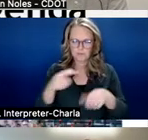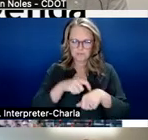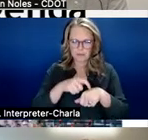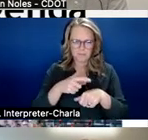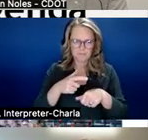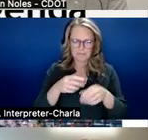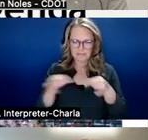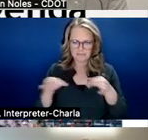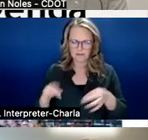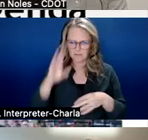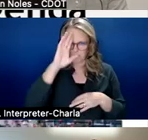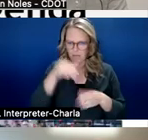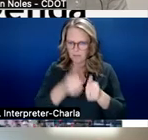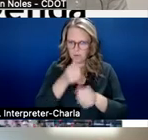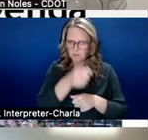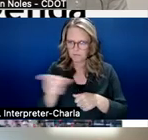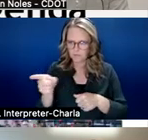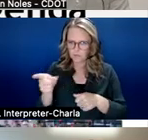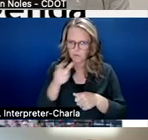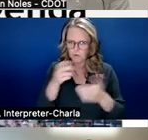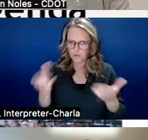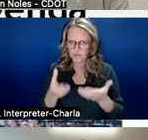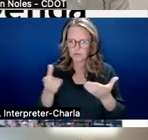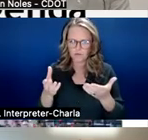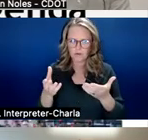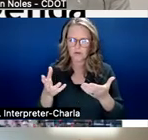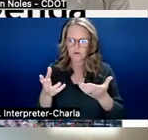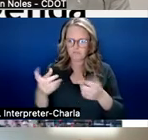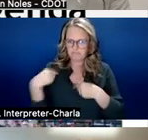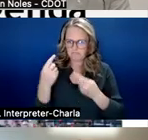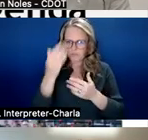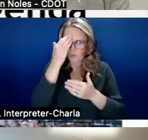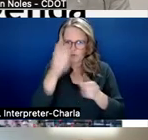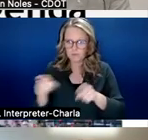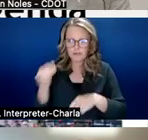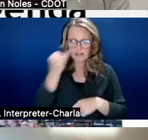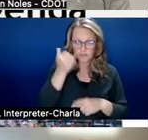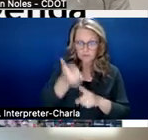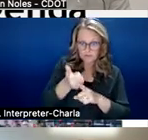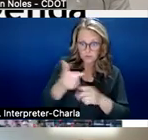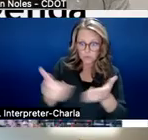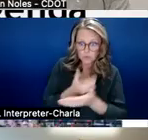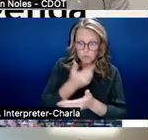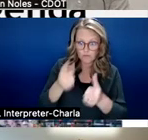have been engaged, but if you are new to the project, please indicate so in the chat.